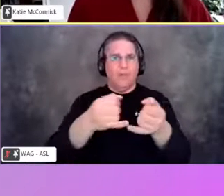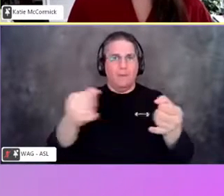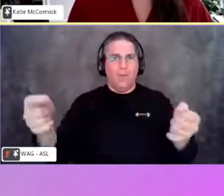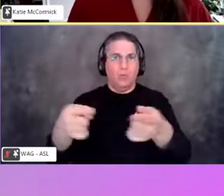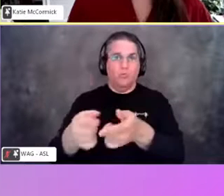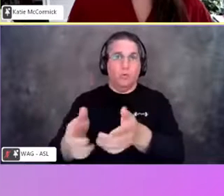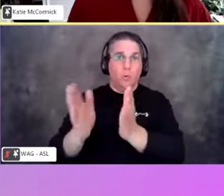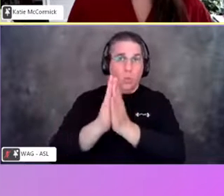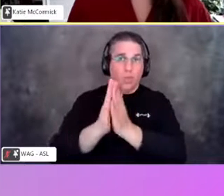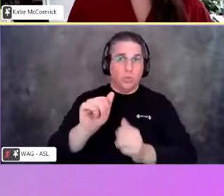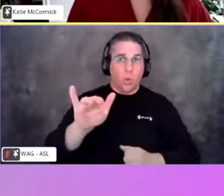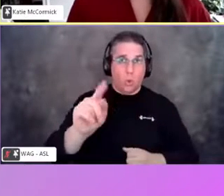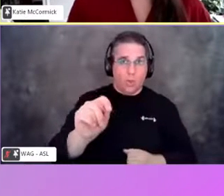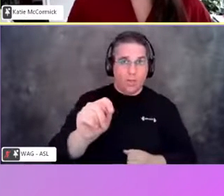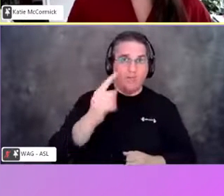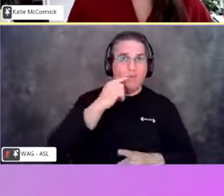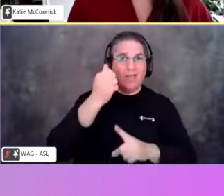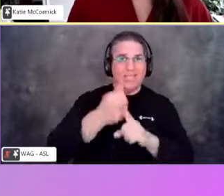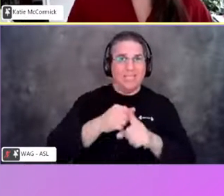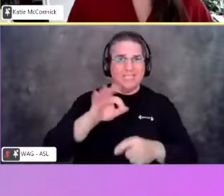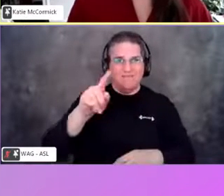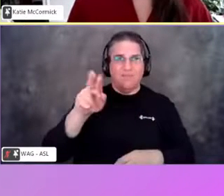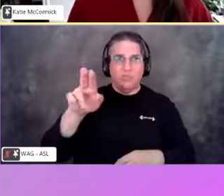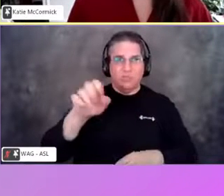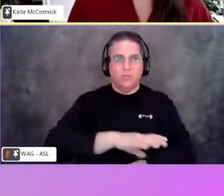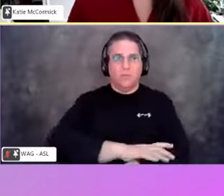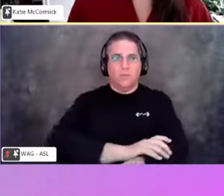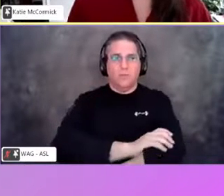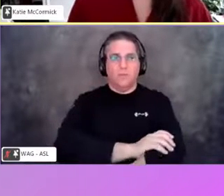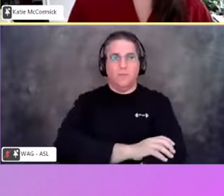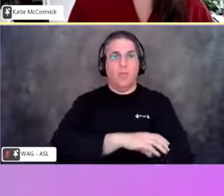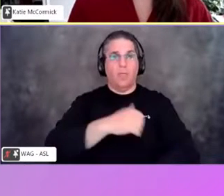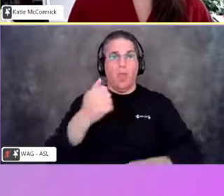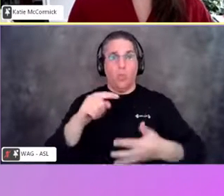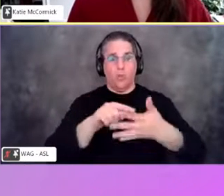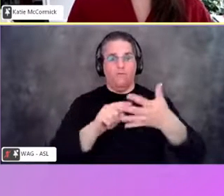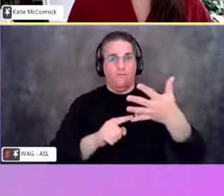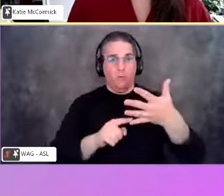maintenance SLA or pre agreement. Meaning each team